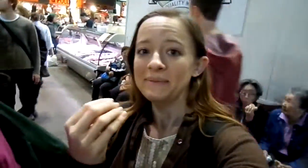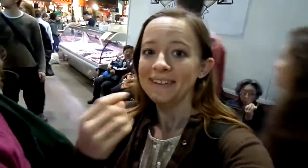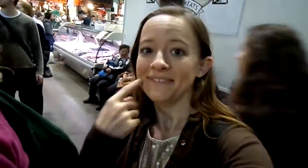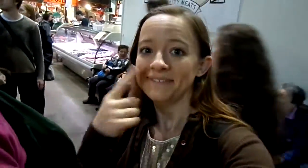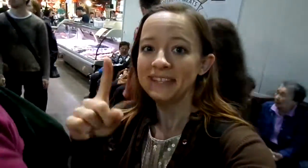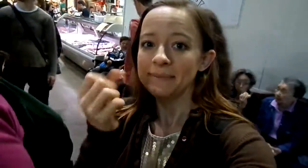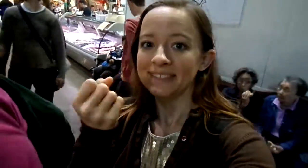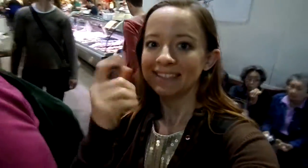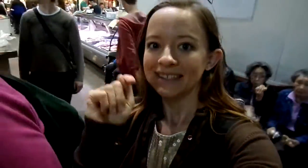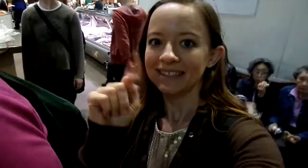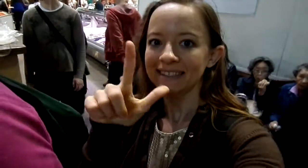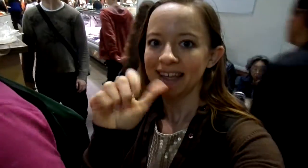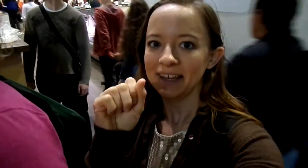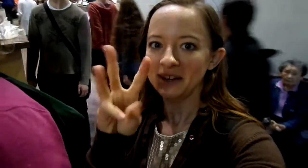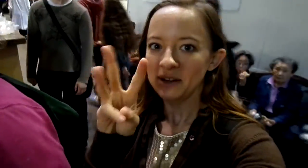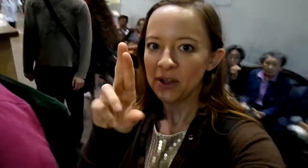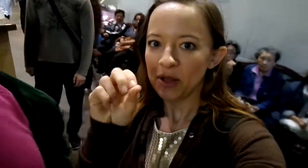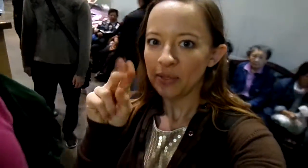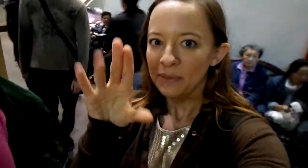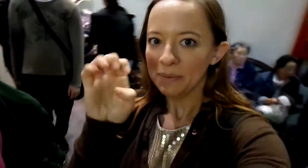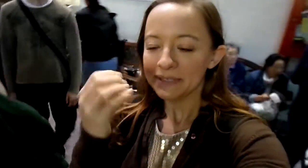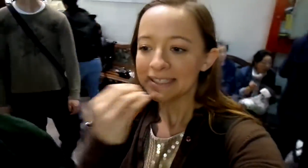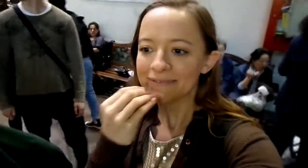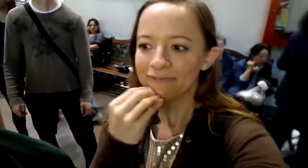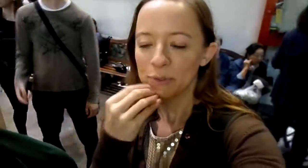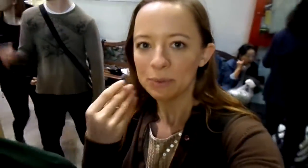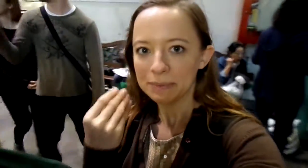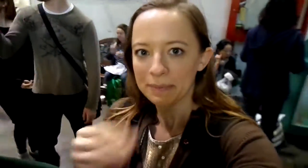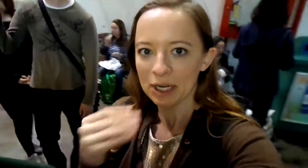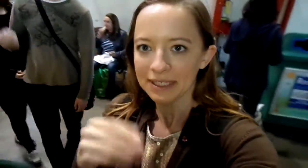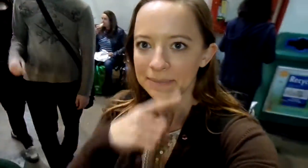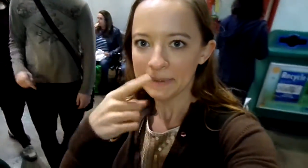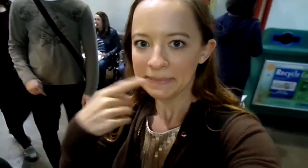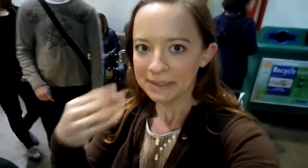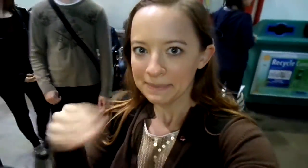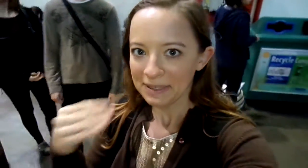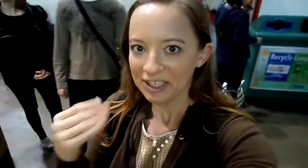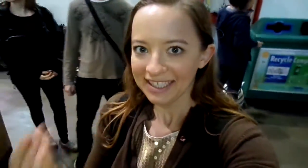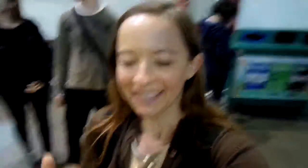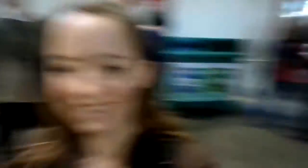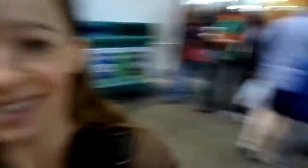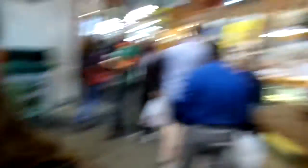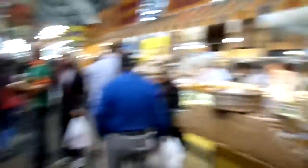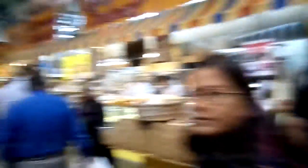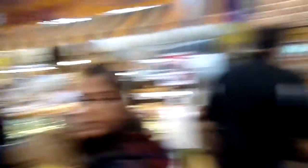Right now we're at the famous St. Lawrence food market, public market.